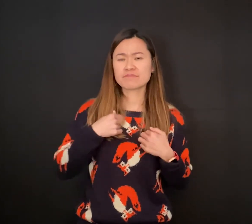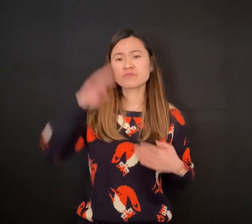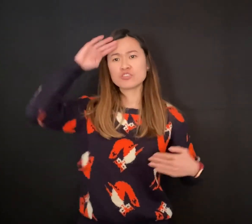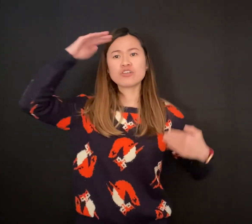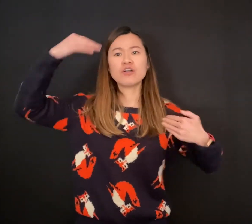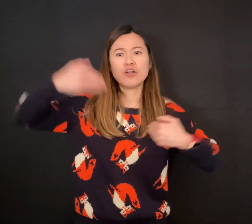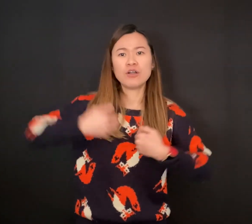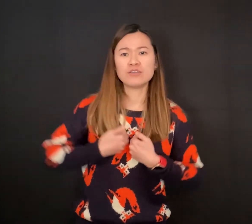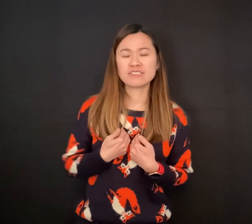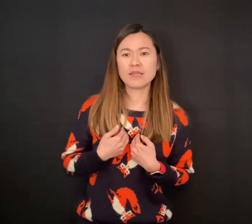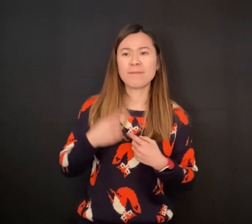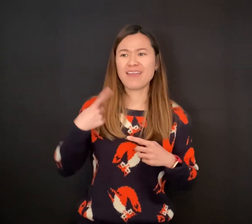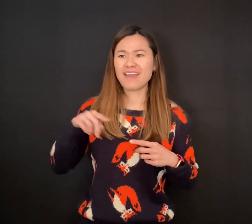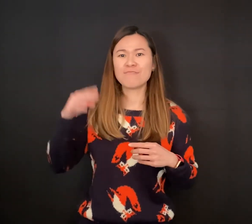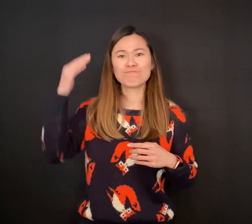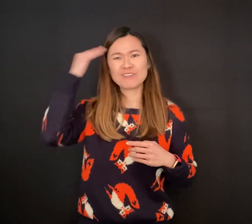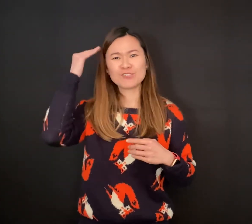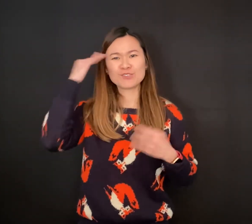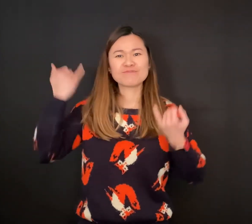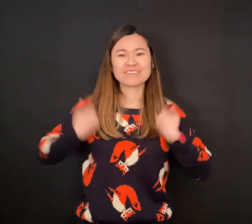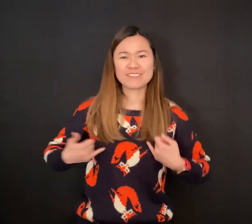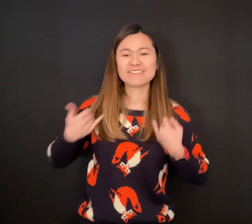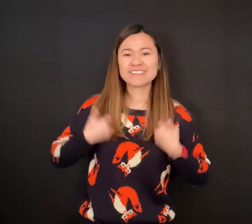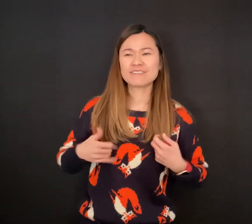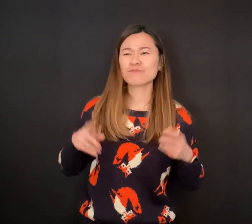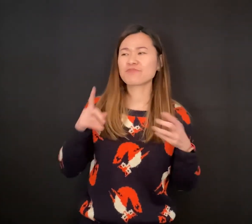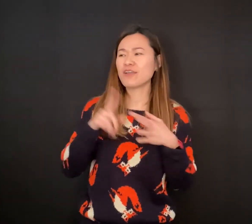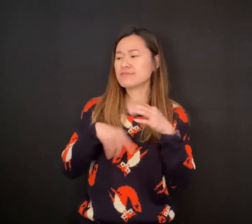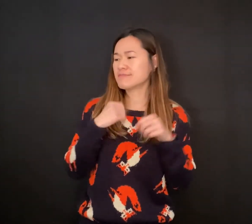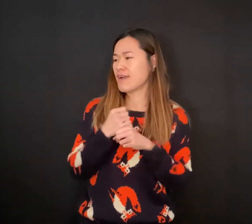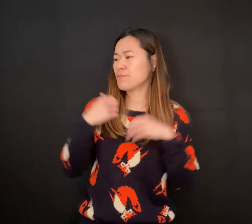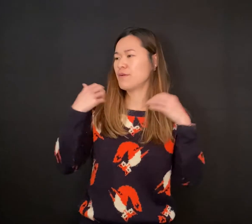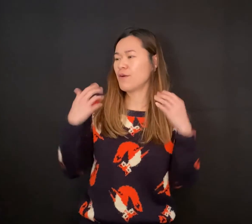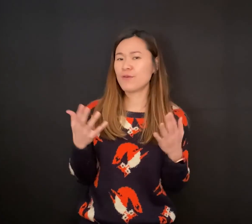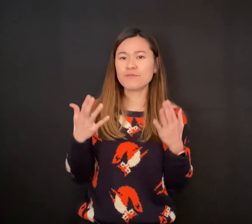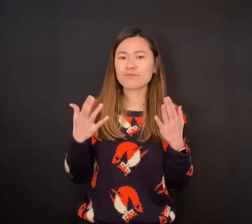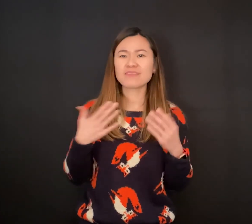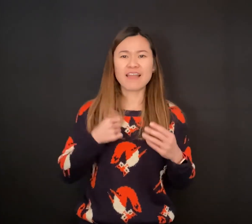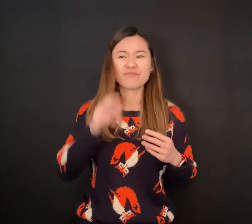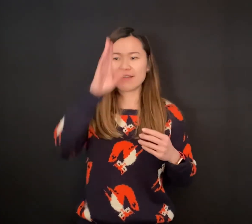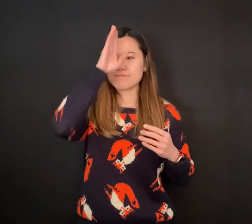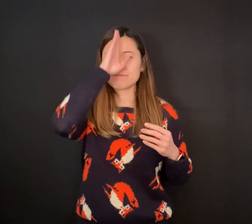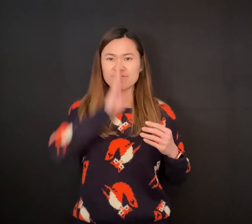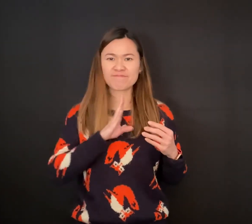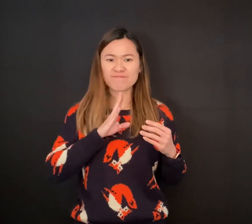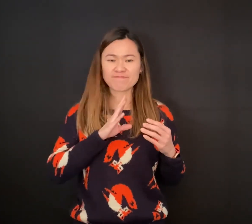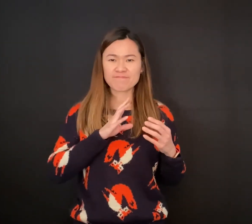I have autism, and other mental illness, such as schizophrenia,